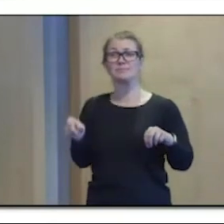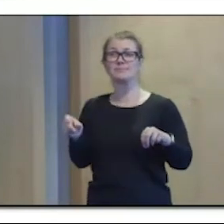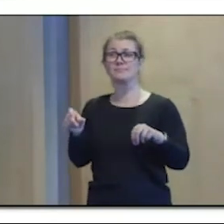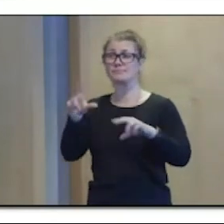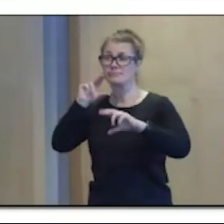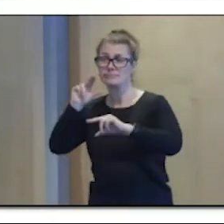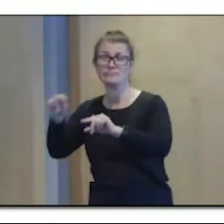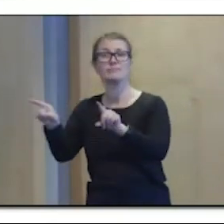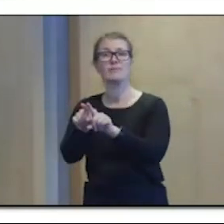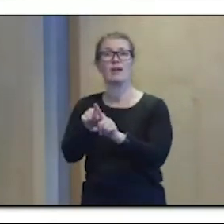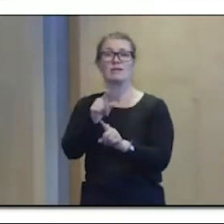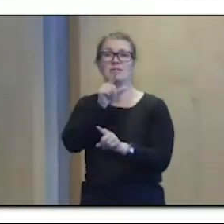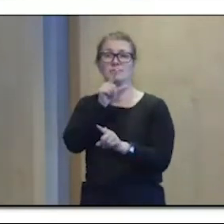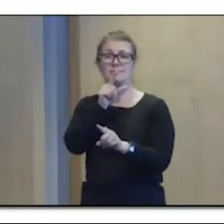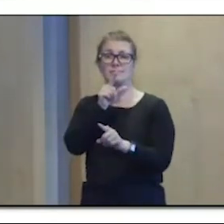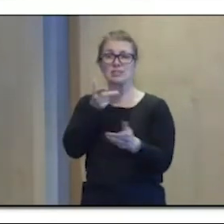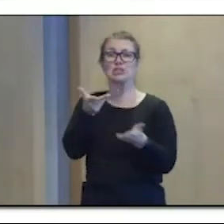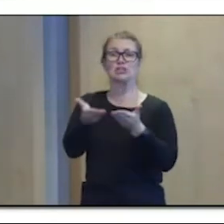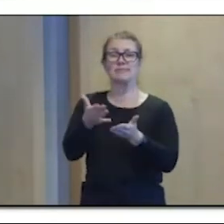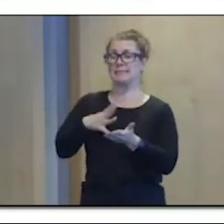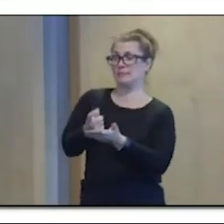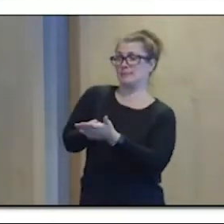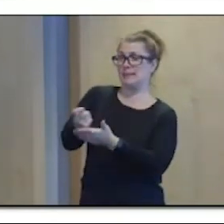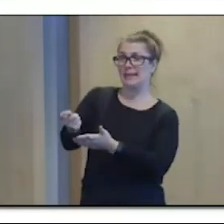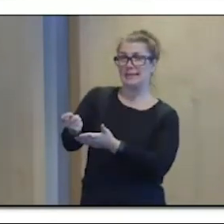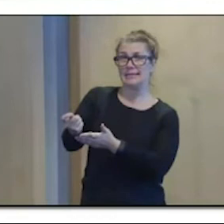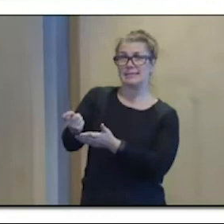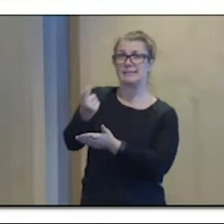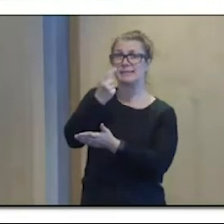So they pay a subscription they can put in and take out of the battery as they need it.